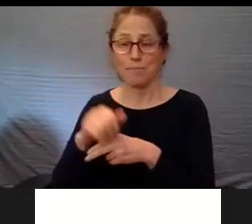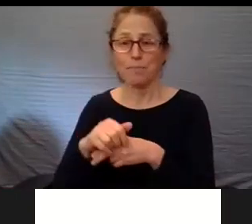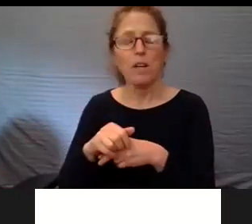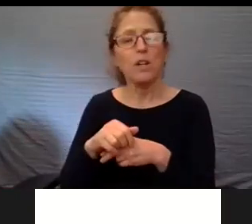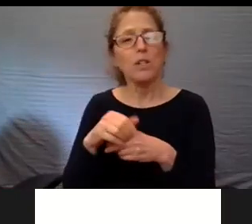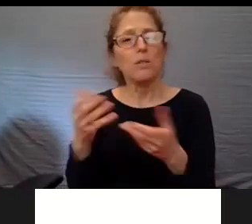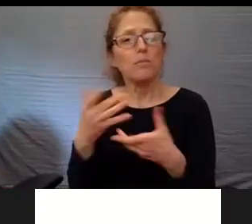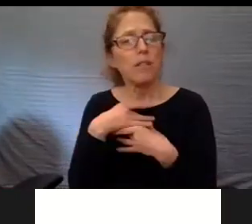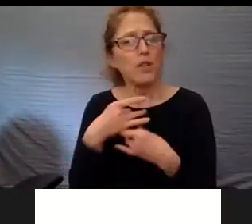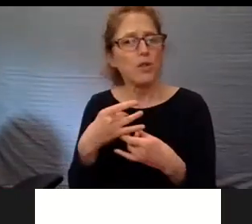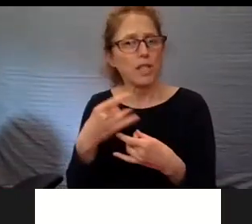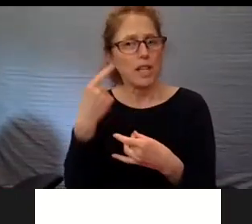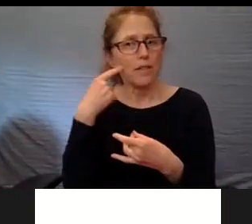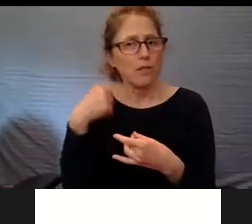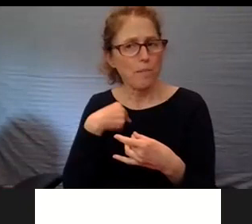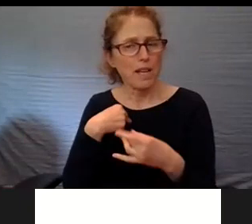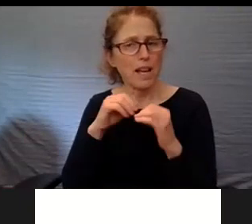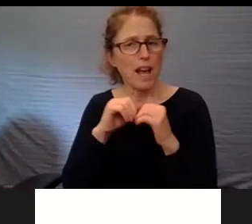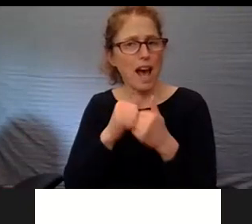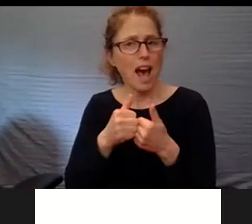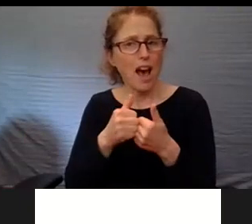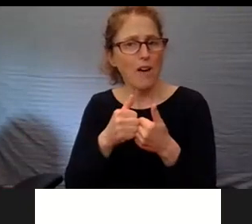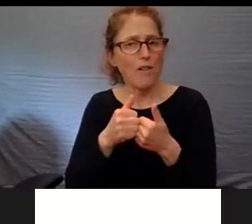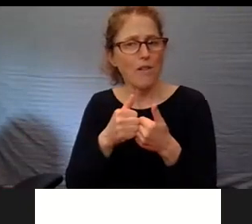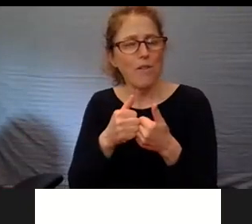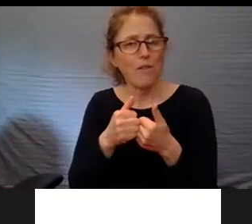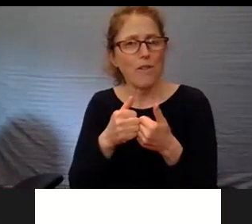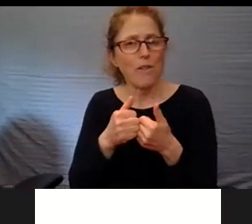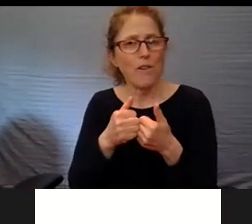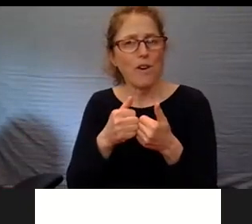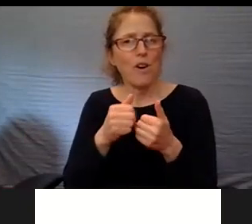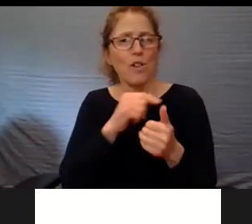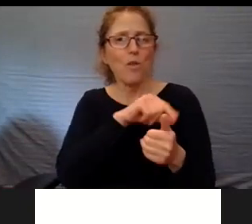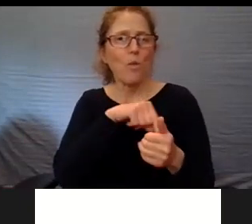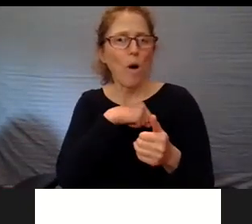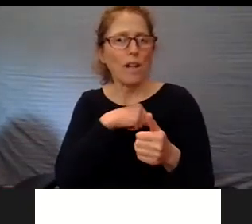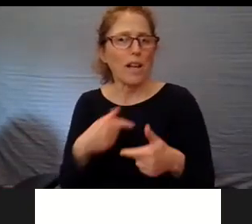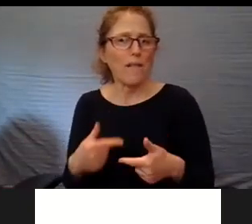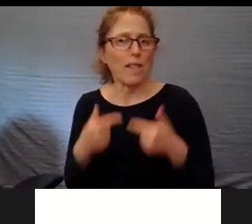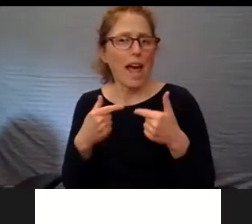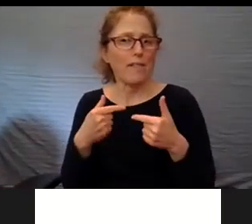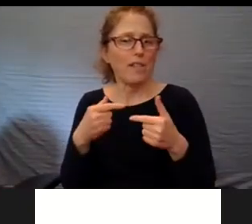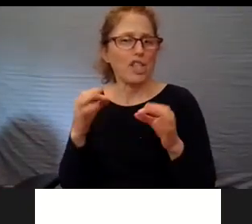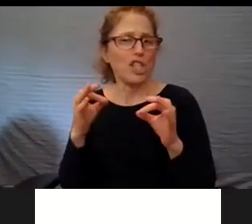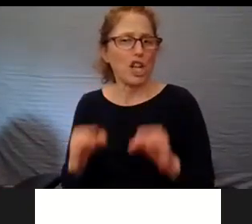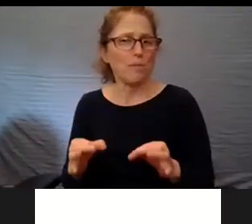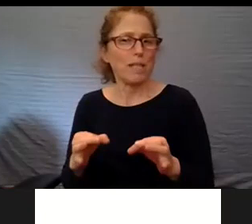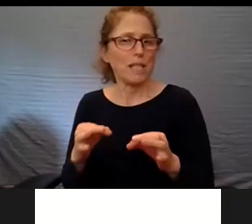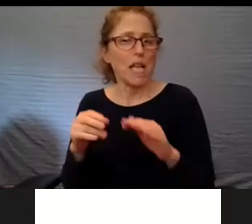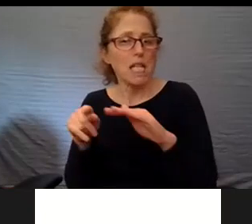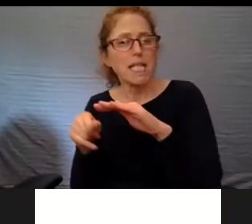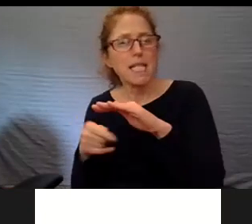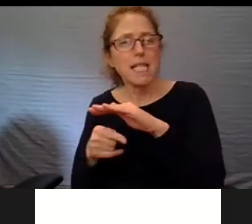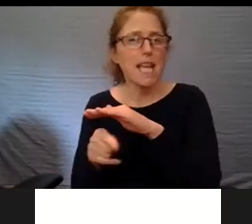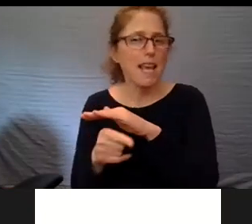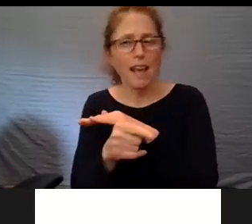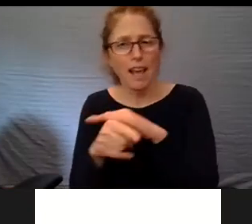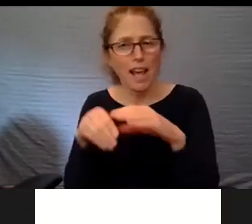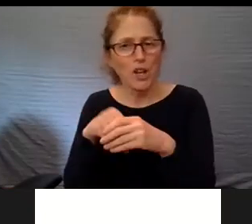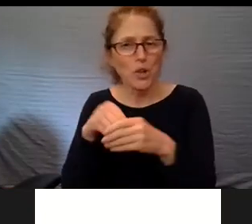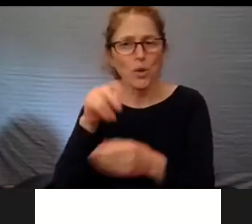The ways in which quality of life judgement sneak their way into triage protocols.